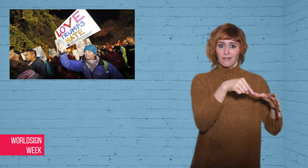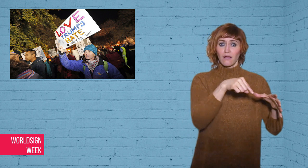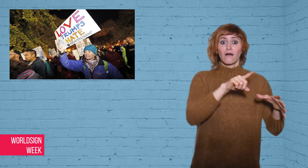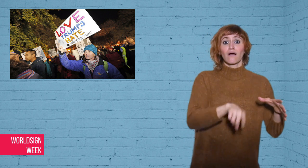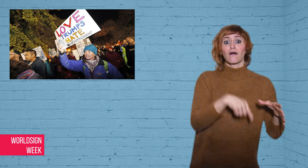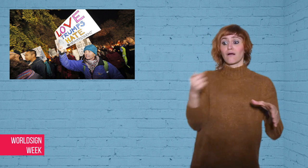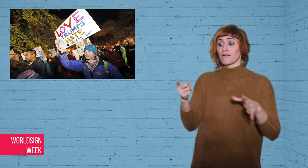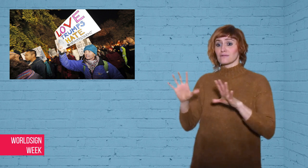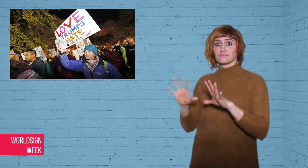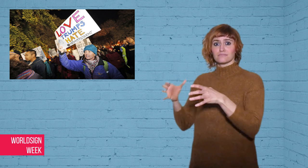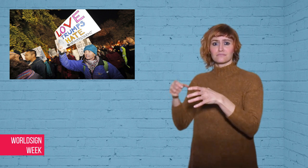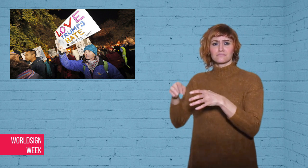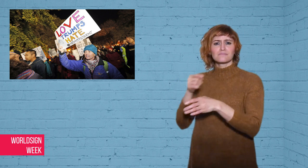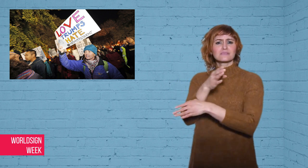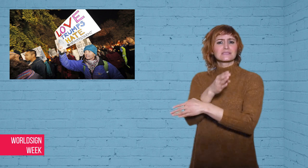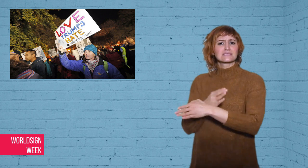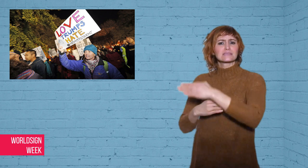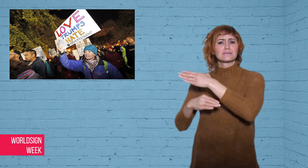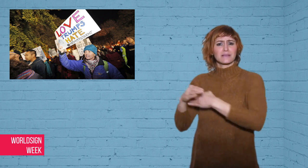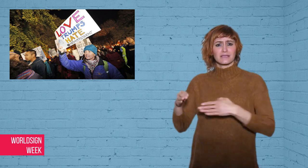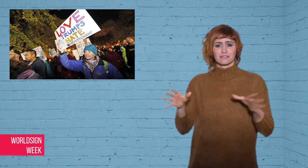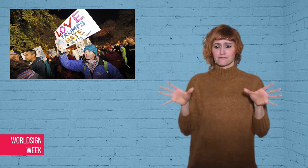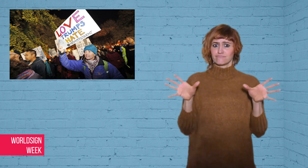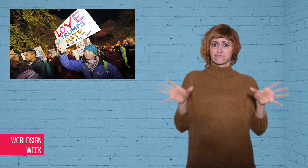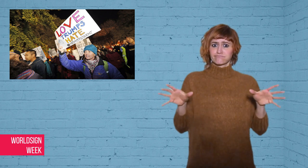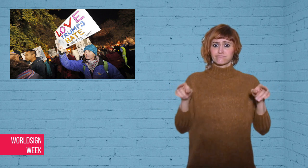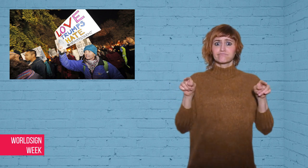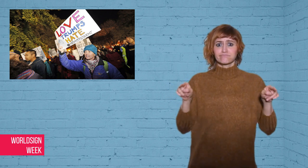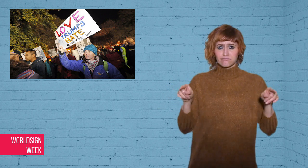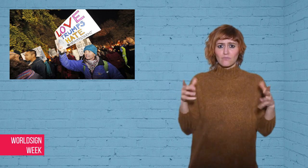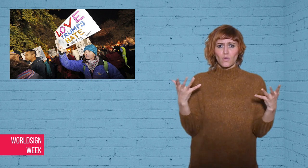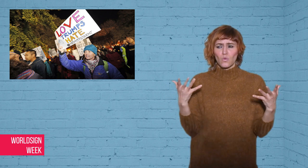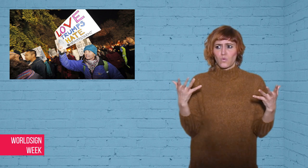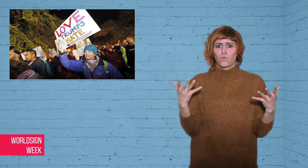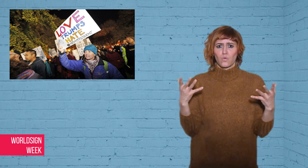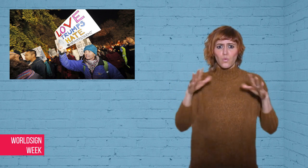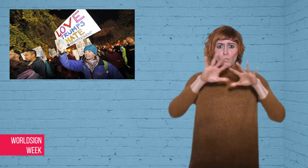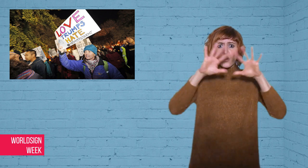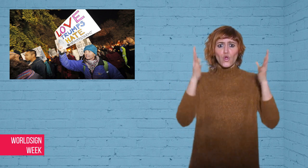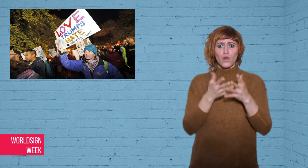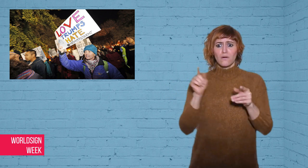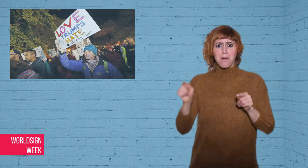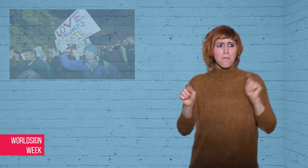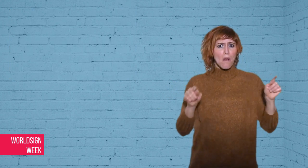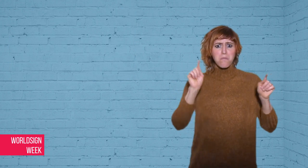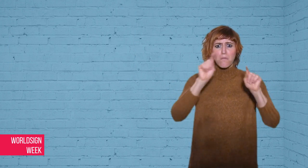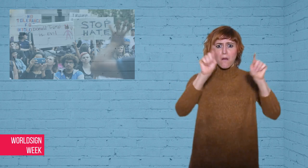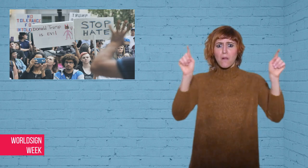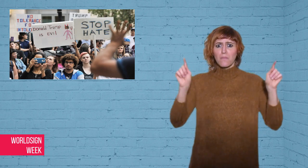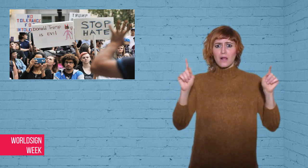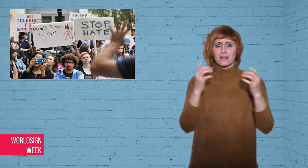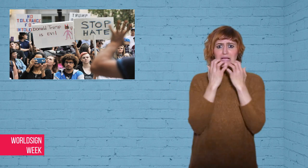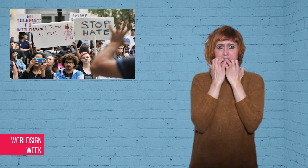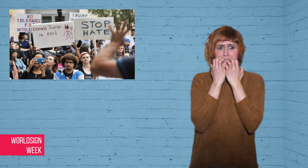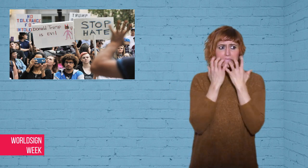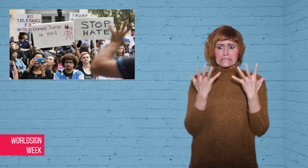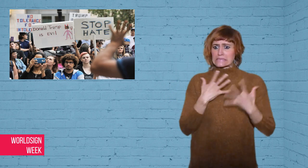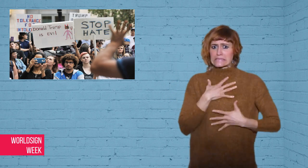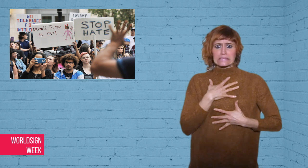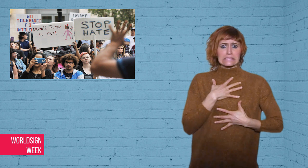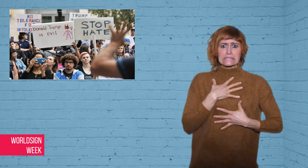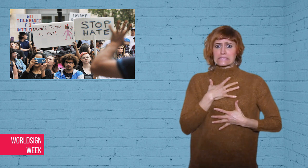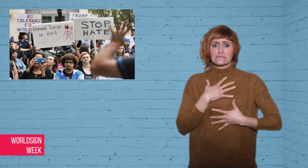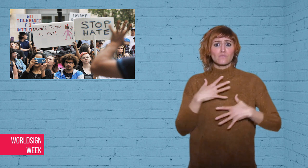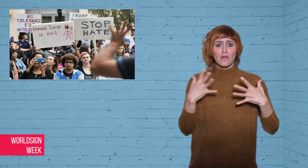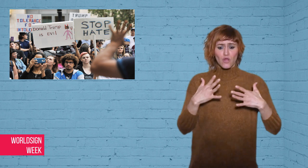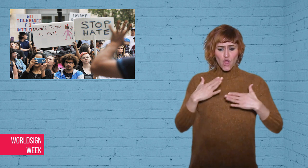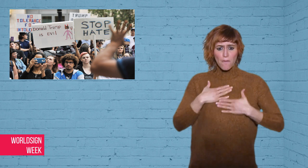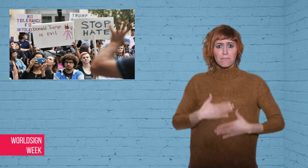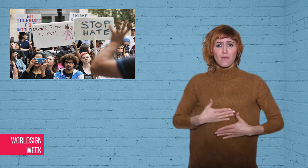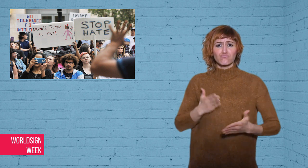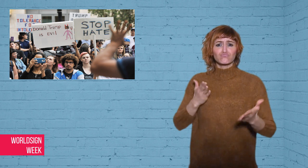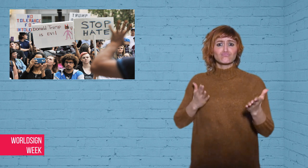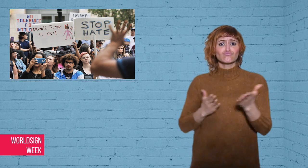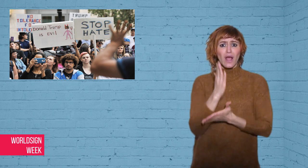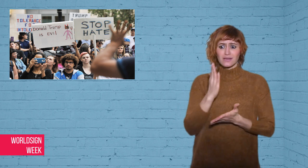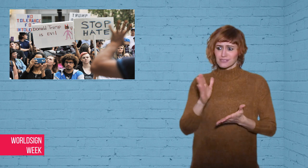The LGBT and disabilities communities also